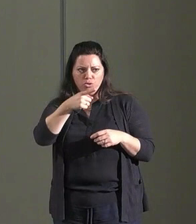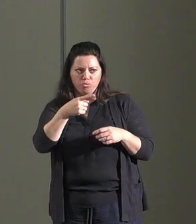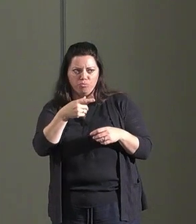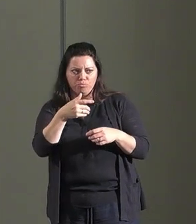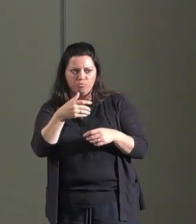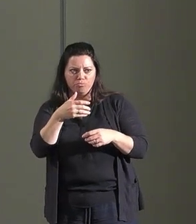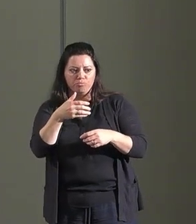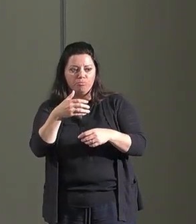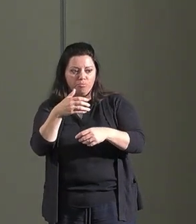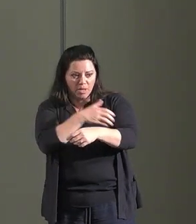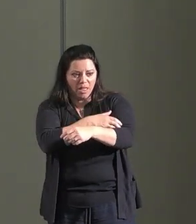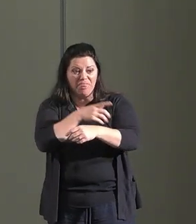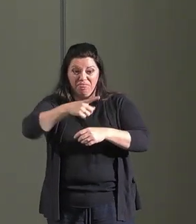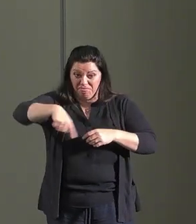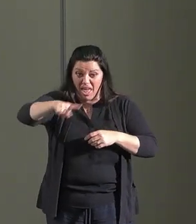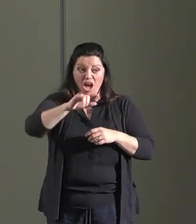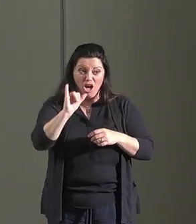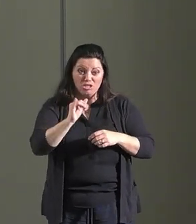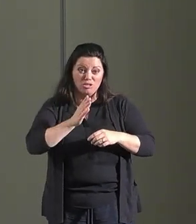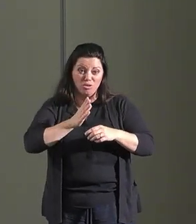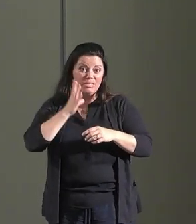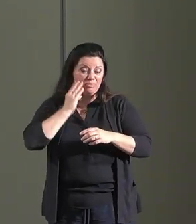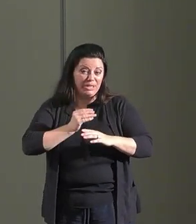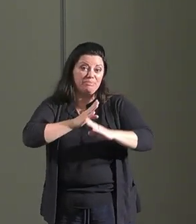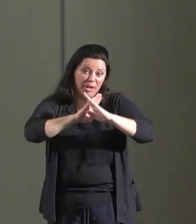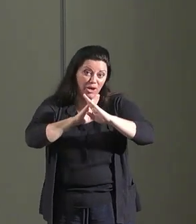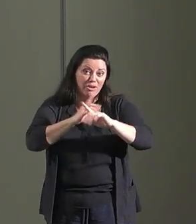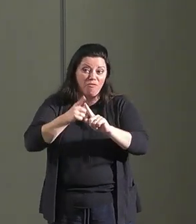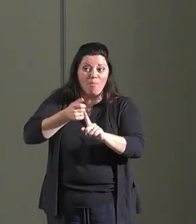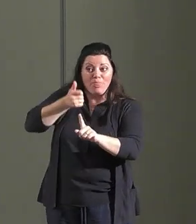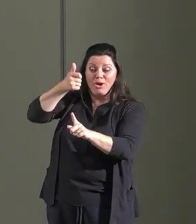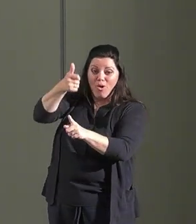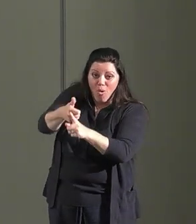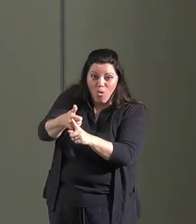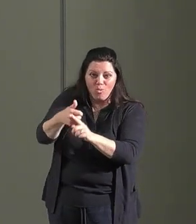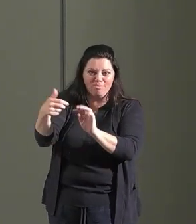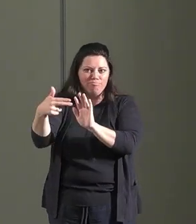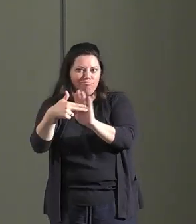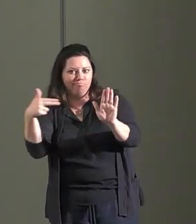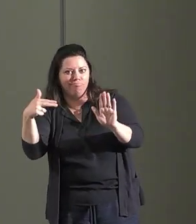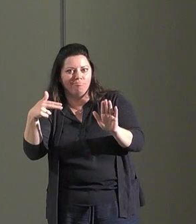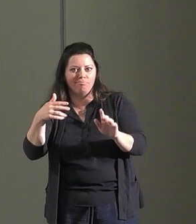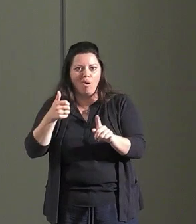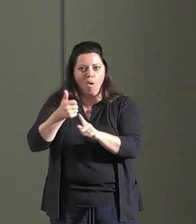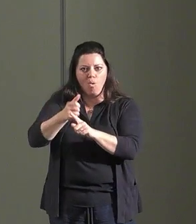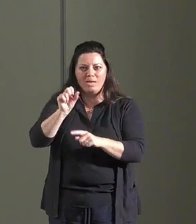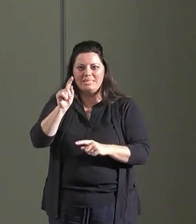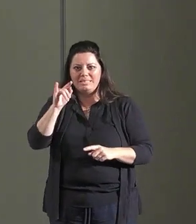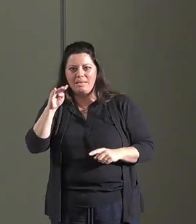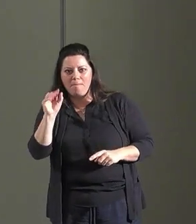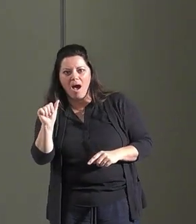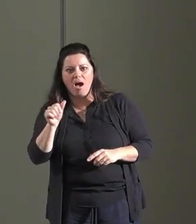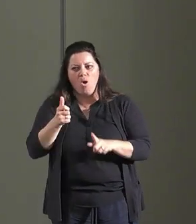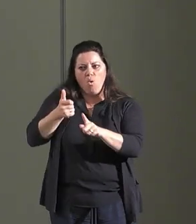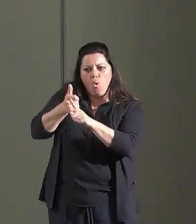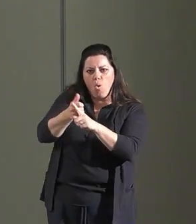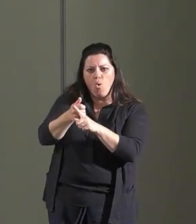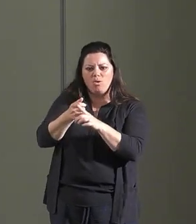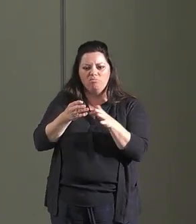experience barriers because of their own stigma and own bias. They are losing out on learning